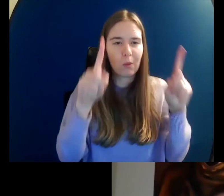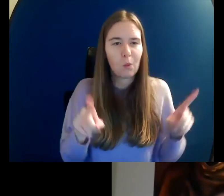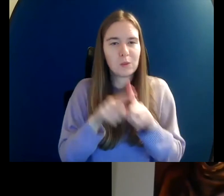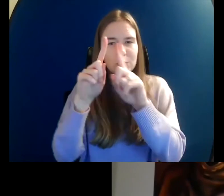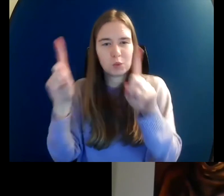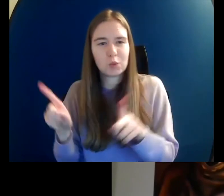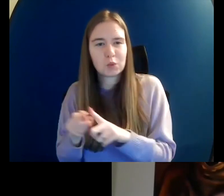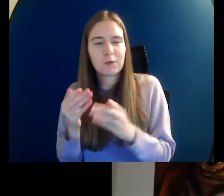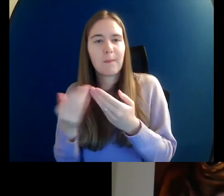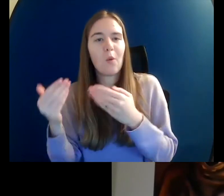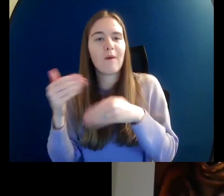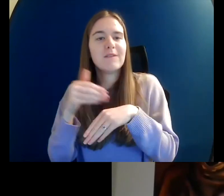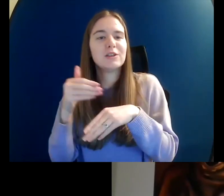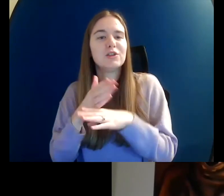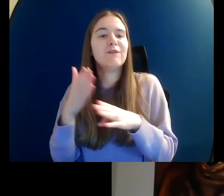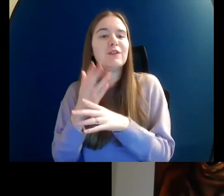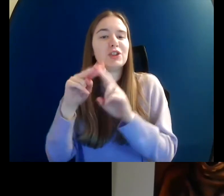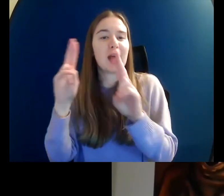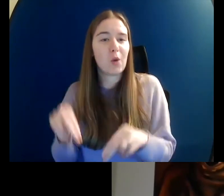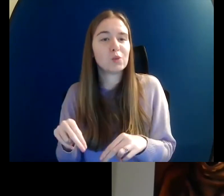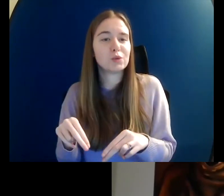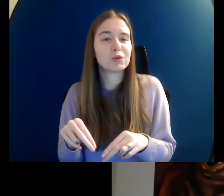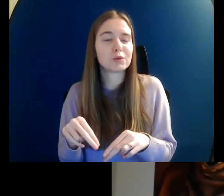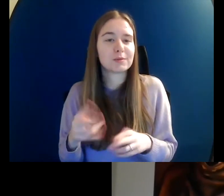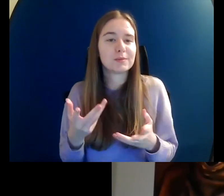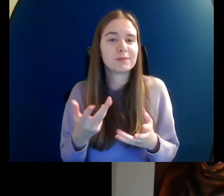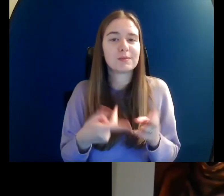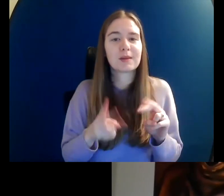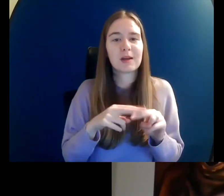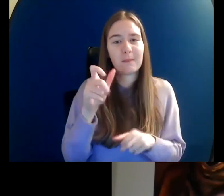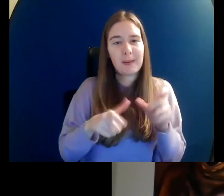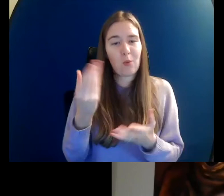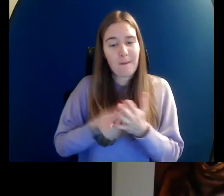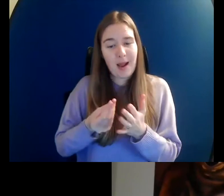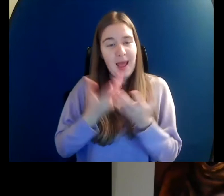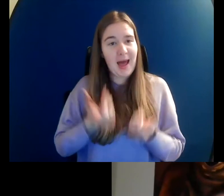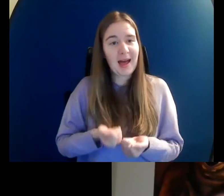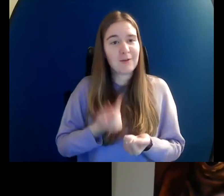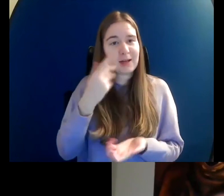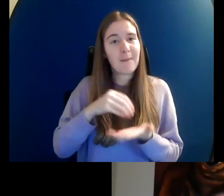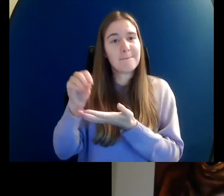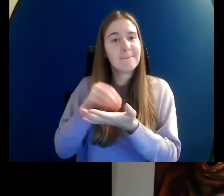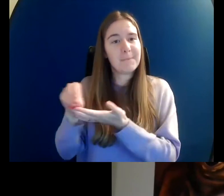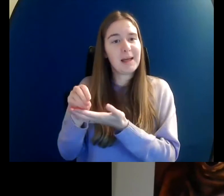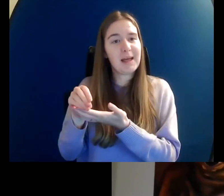than those who have single glazing and leak heat. Why is it only the people who have the money to spend on energy efficient